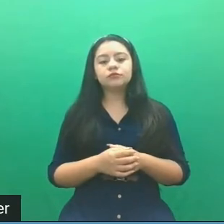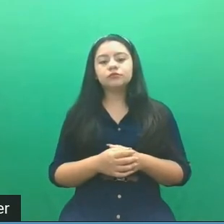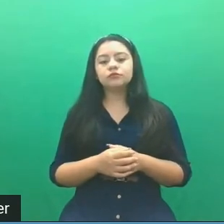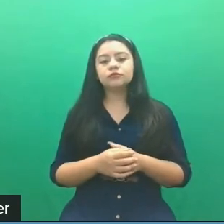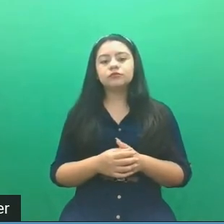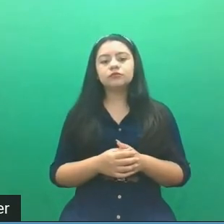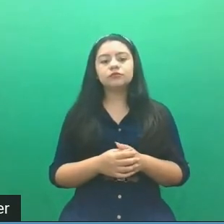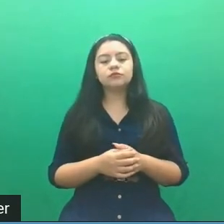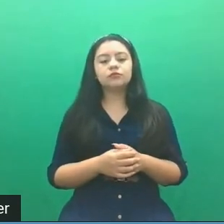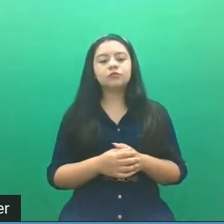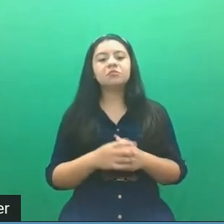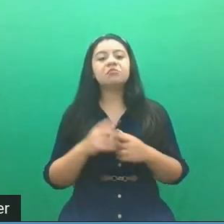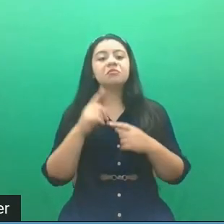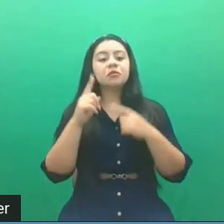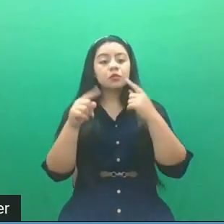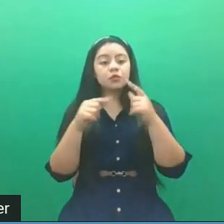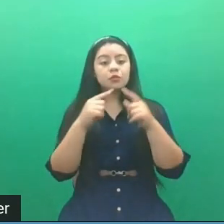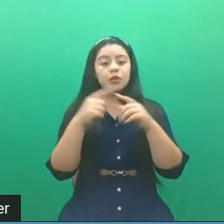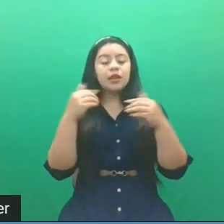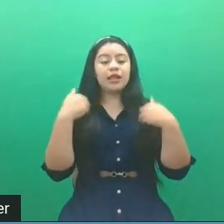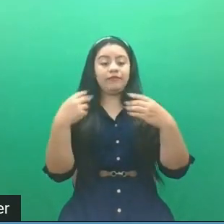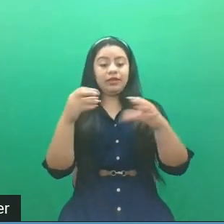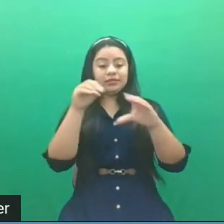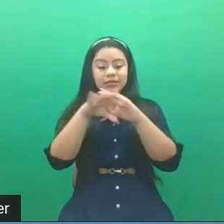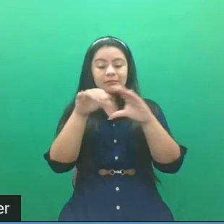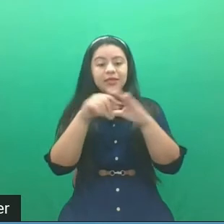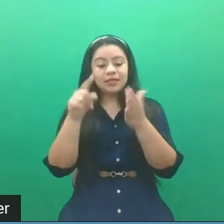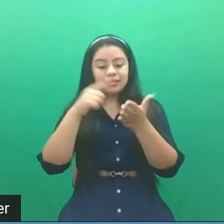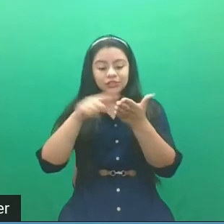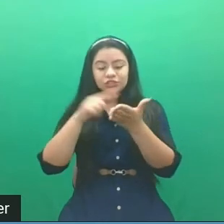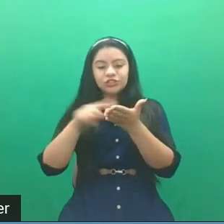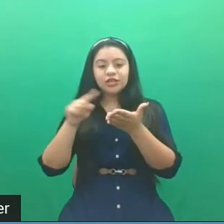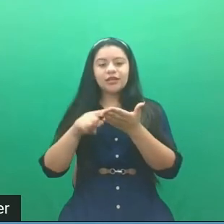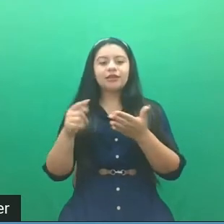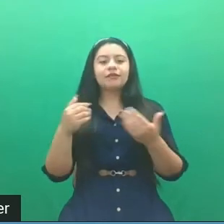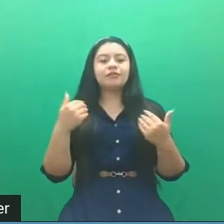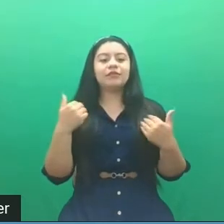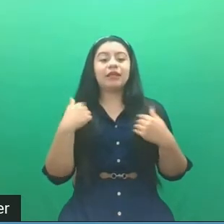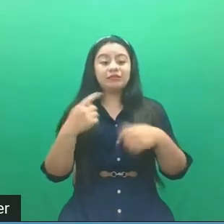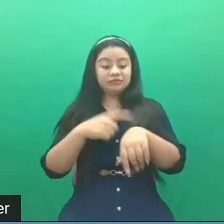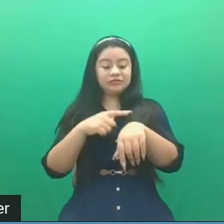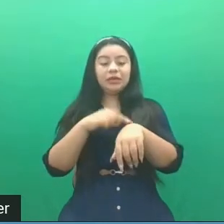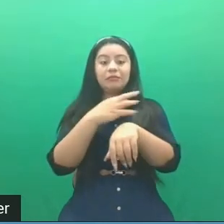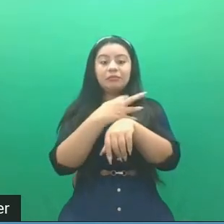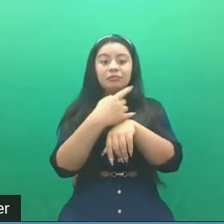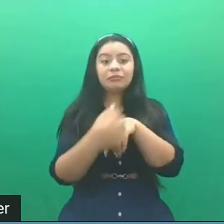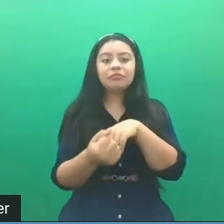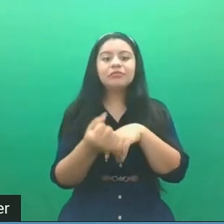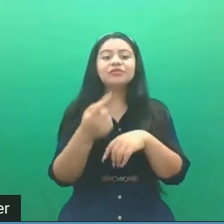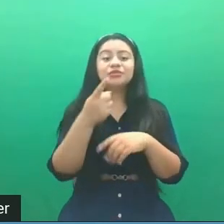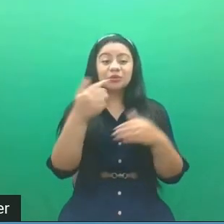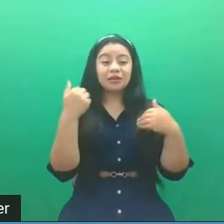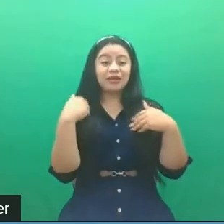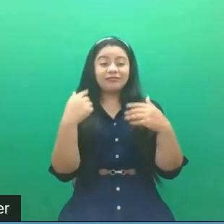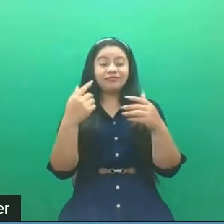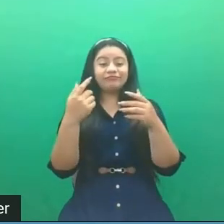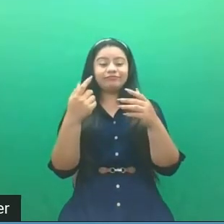when running an accessibility checker. Is there an an ideal length for alternative text? It's a great